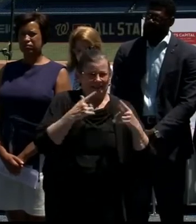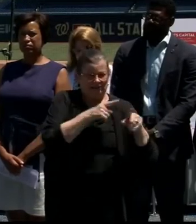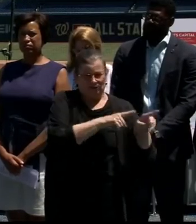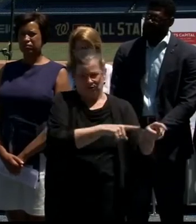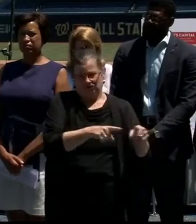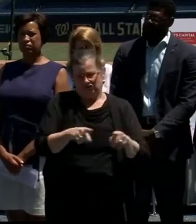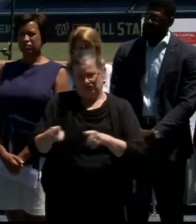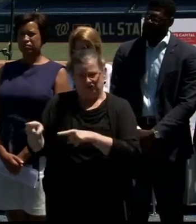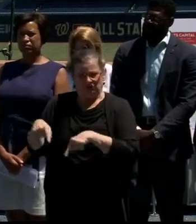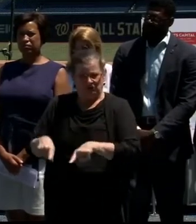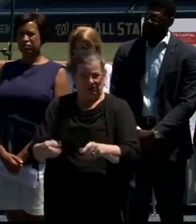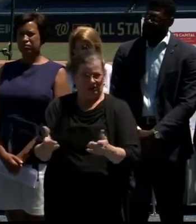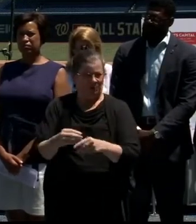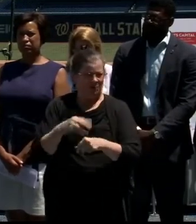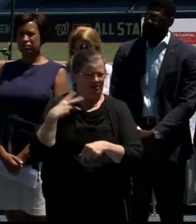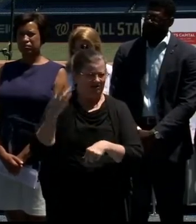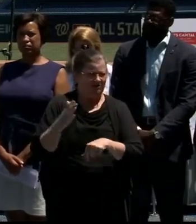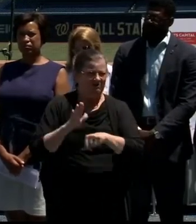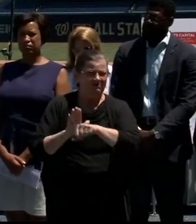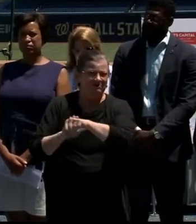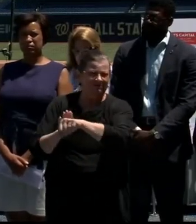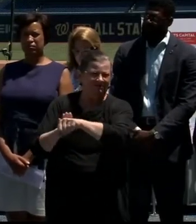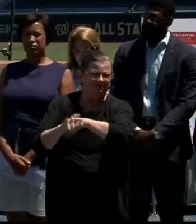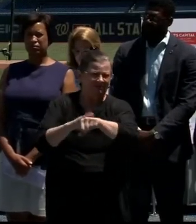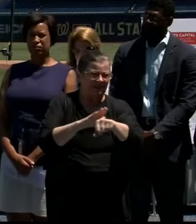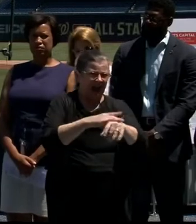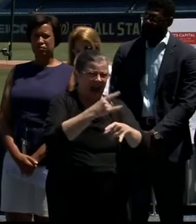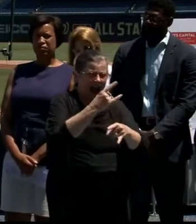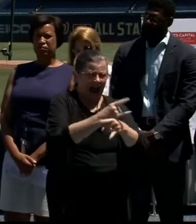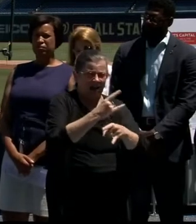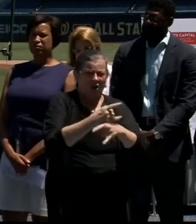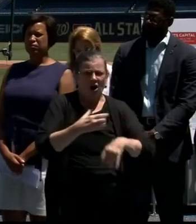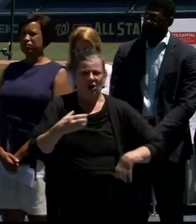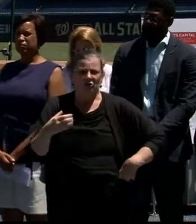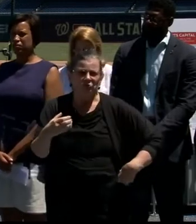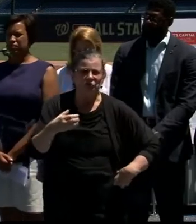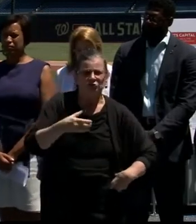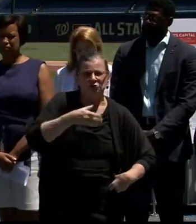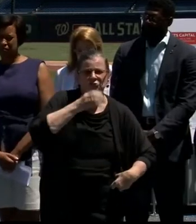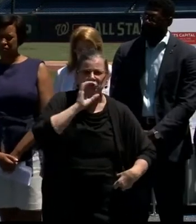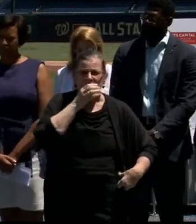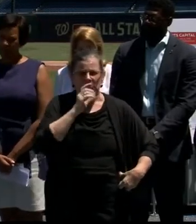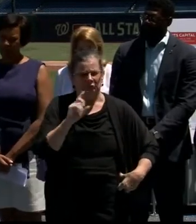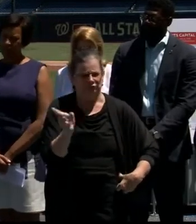DISTRICT OF COLUMBIA IS PROHIBITED. MPD WILL HAVE BOTH UNIFORMED AND NONUNIFORMED OFFICERS WORKING